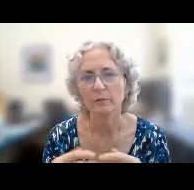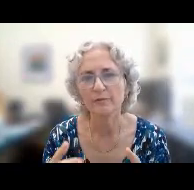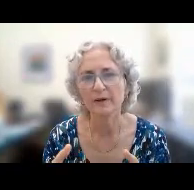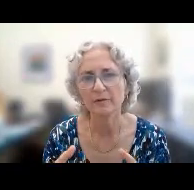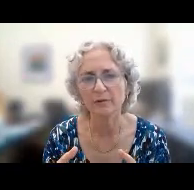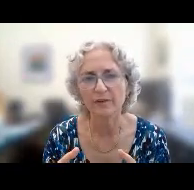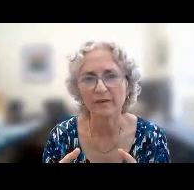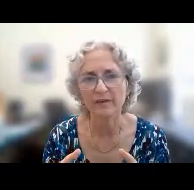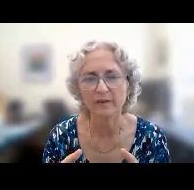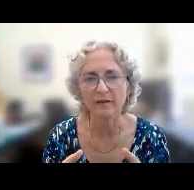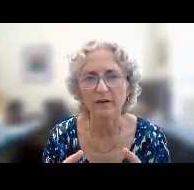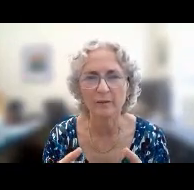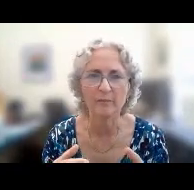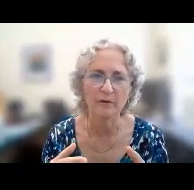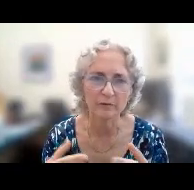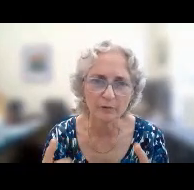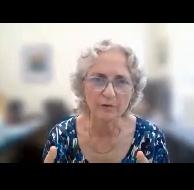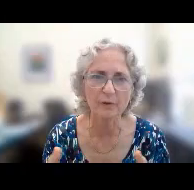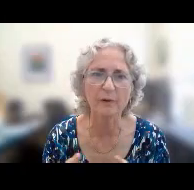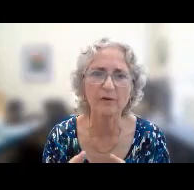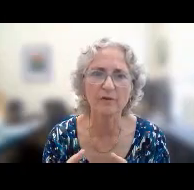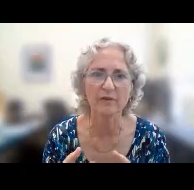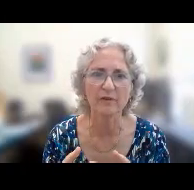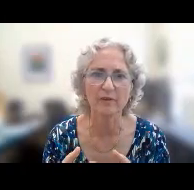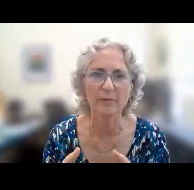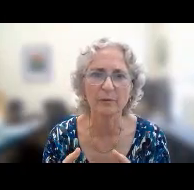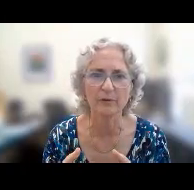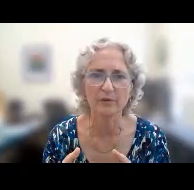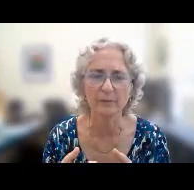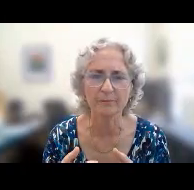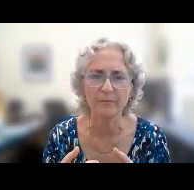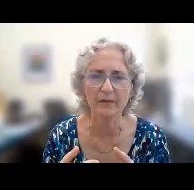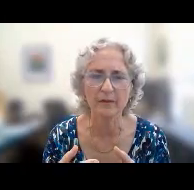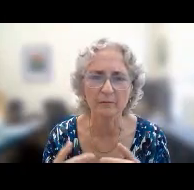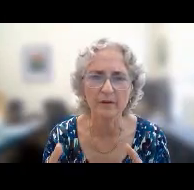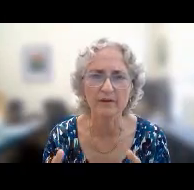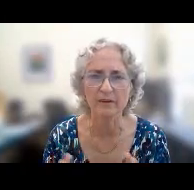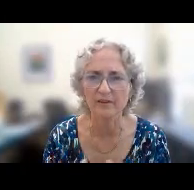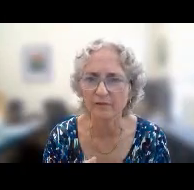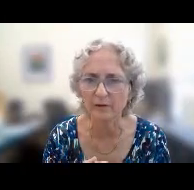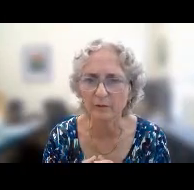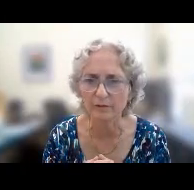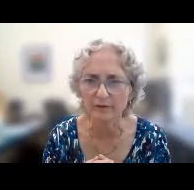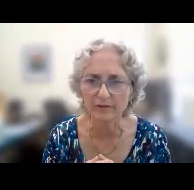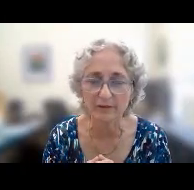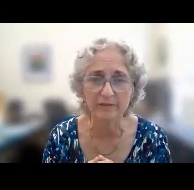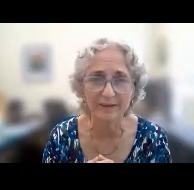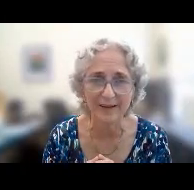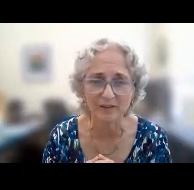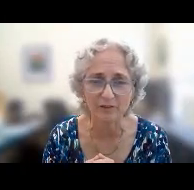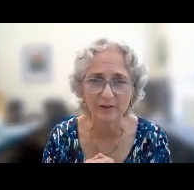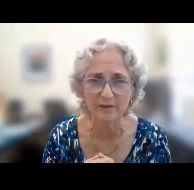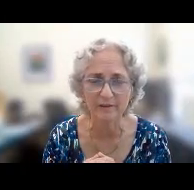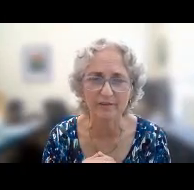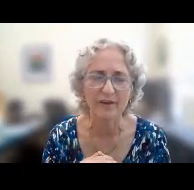And what we found was that, of course,there were policies that supported and recognised the value of these significant natural areas.